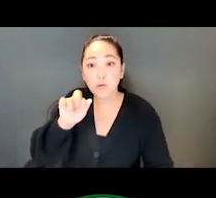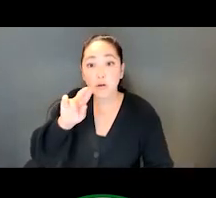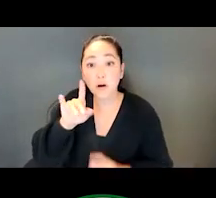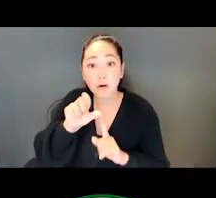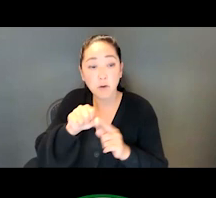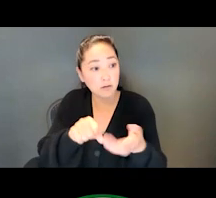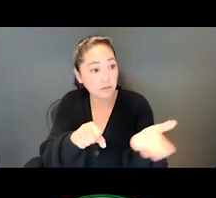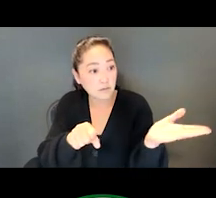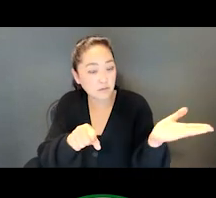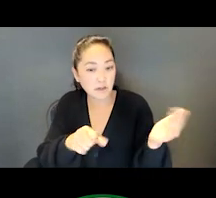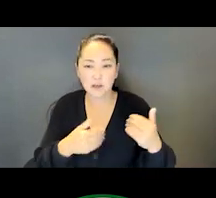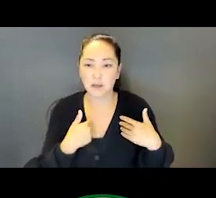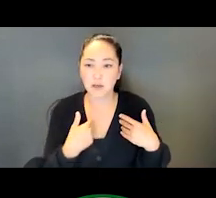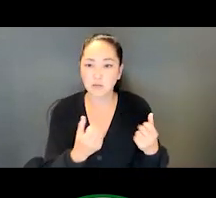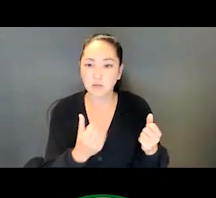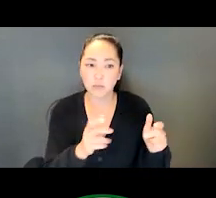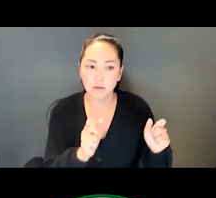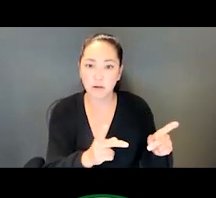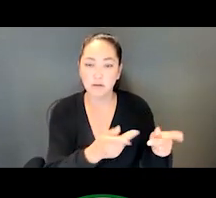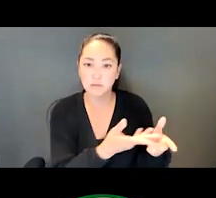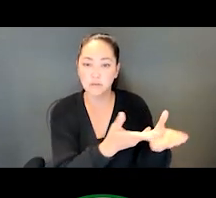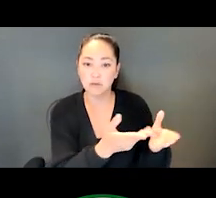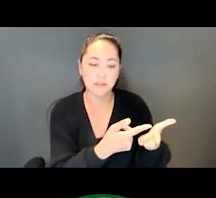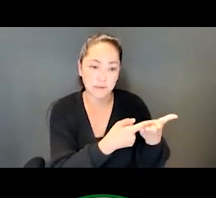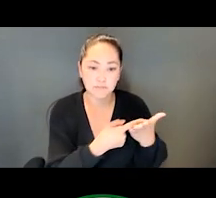on safety related topics and accessibility.